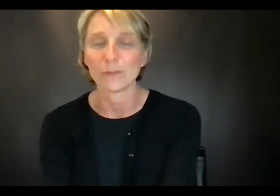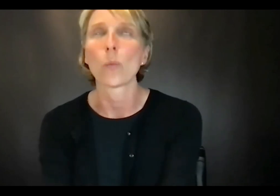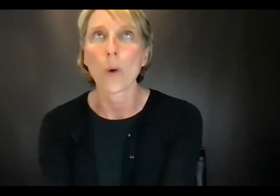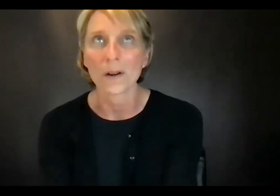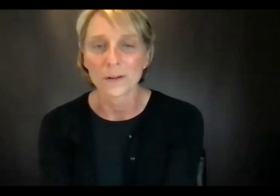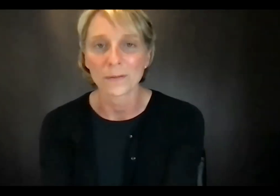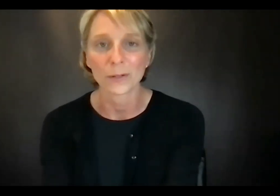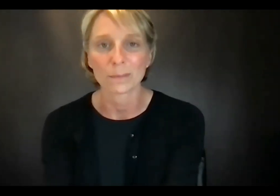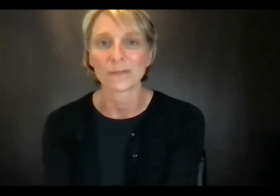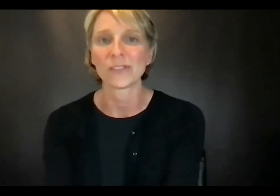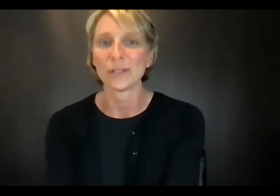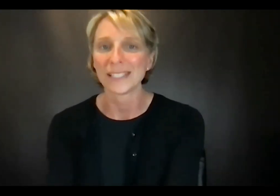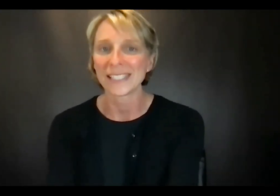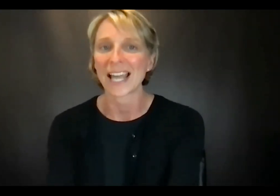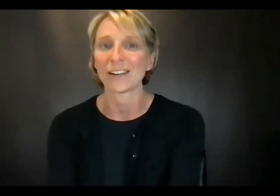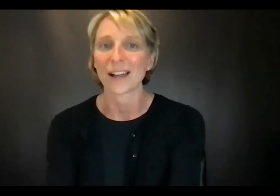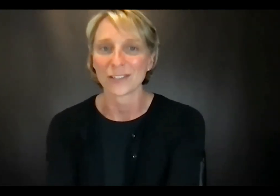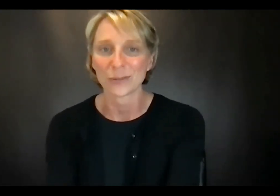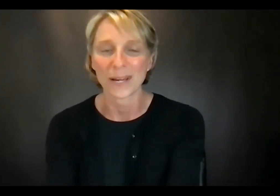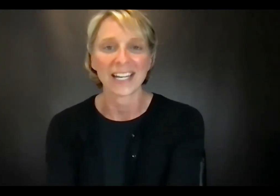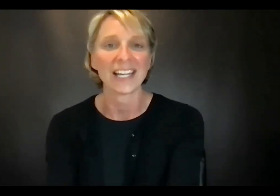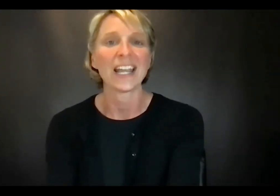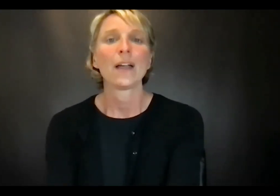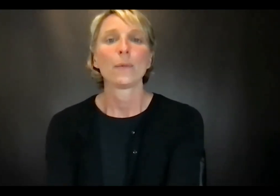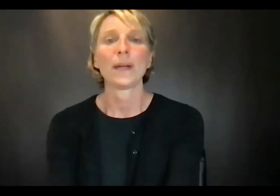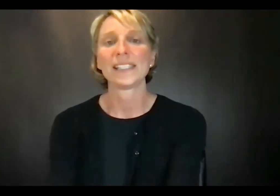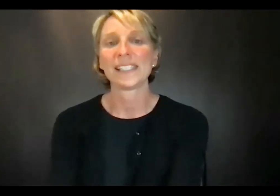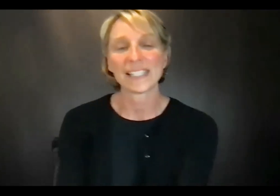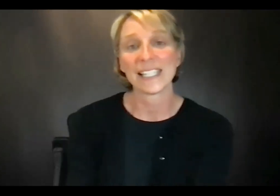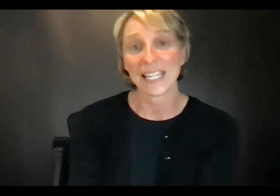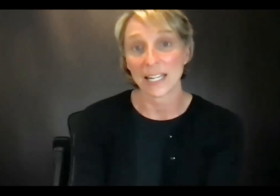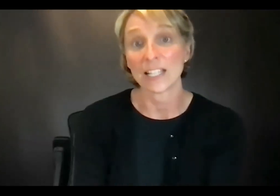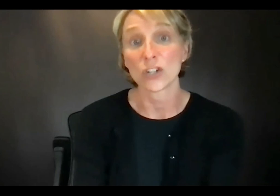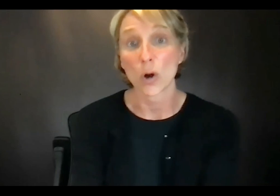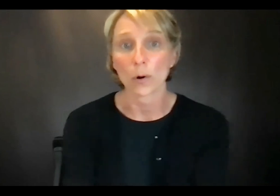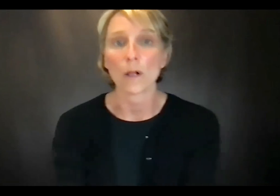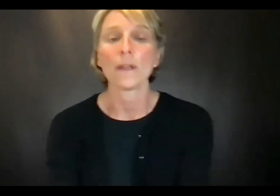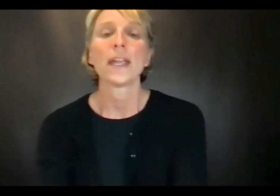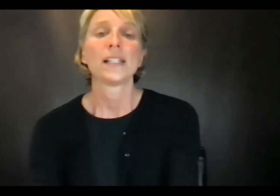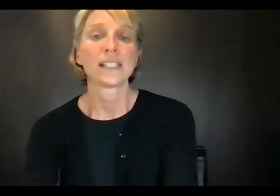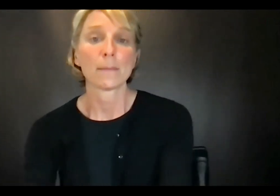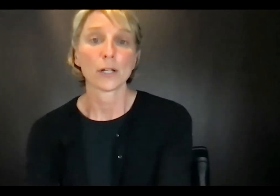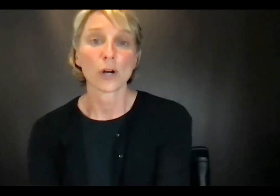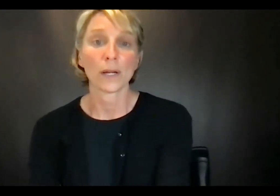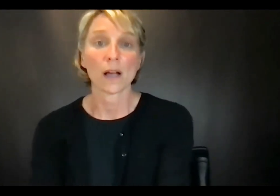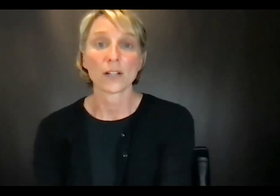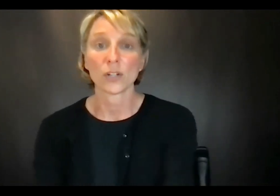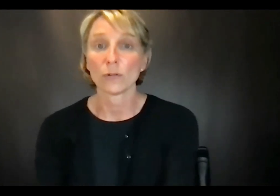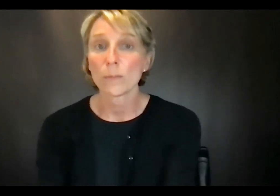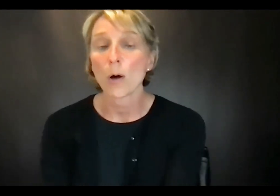a wonderful group of students that graduated. We had 16 in total. Some are going on to group homes,